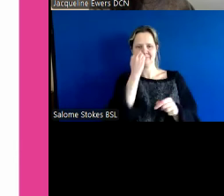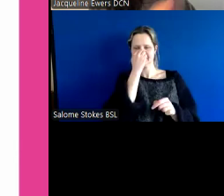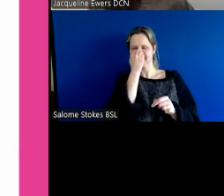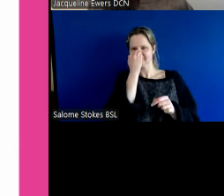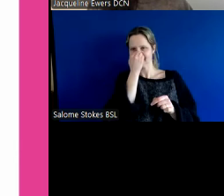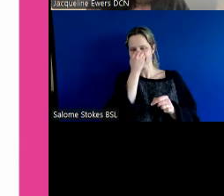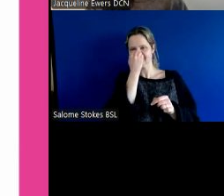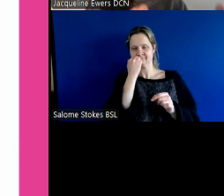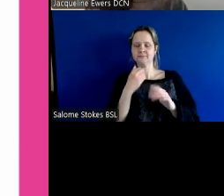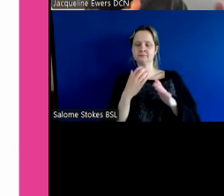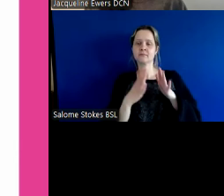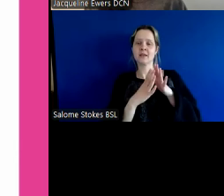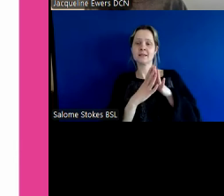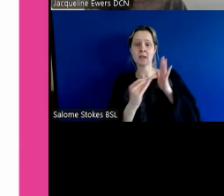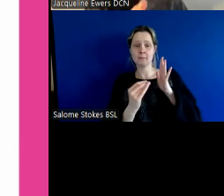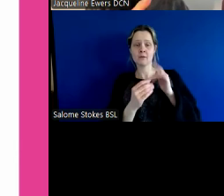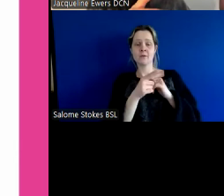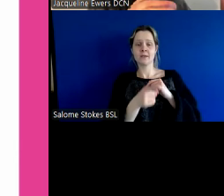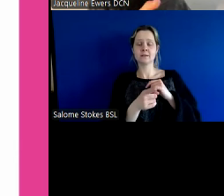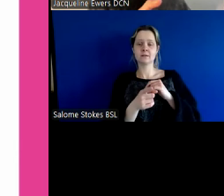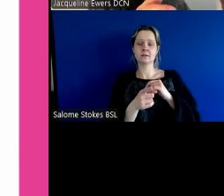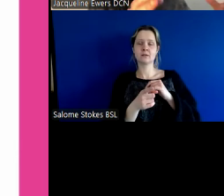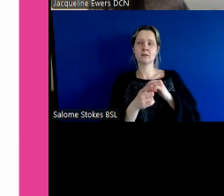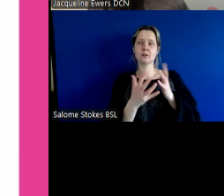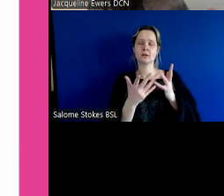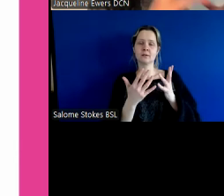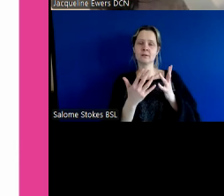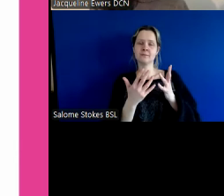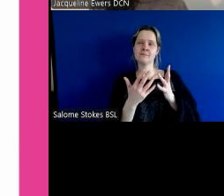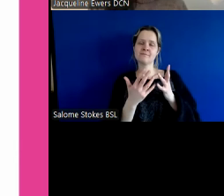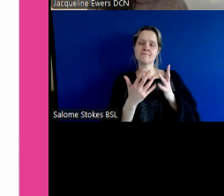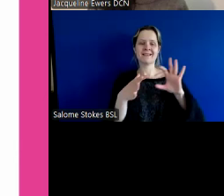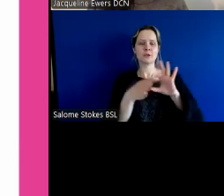The examples that I've chosen for this are around segmentation right